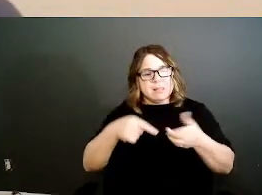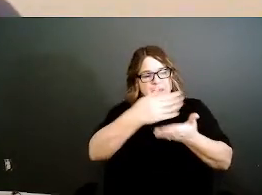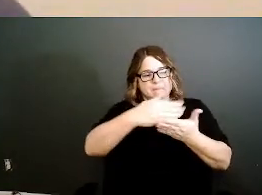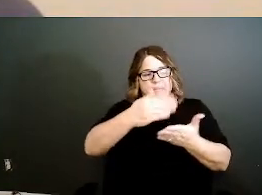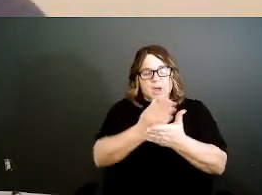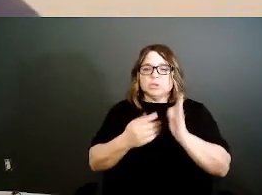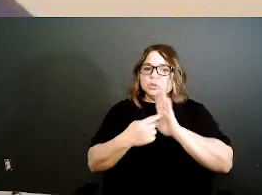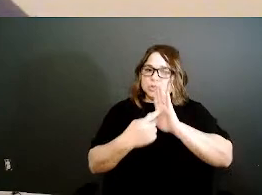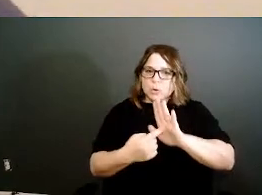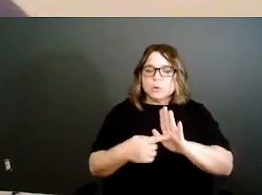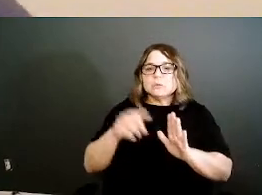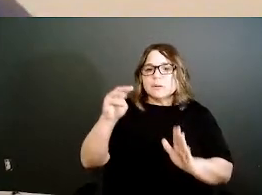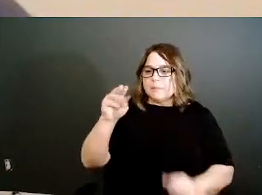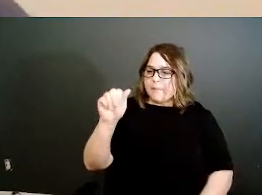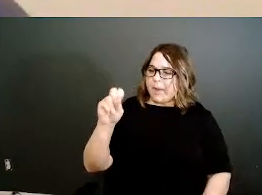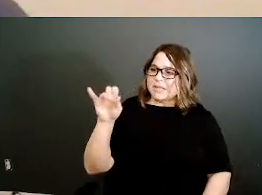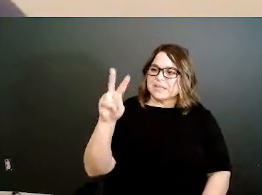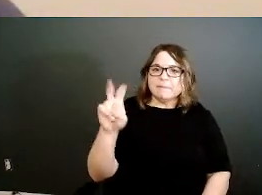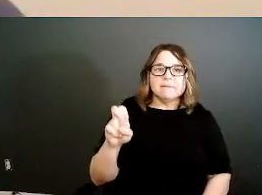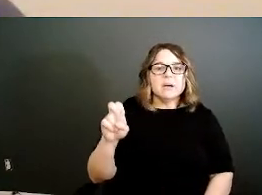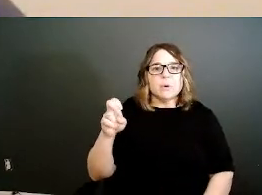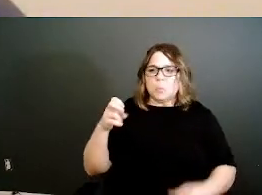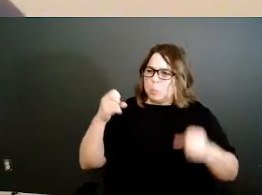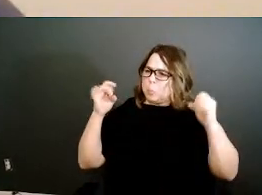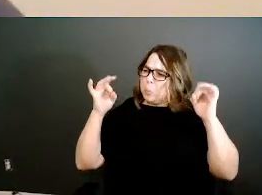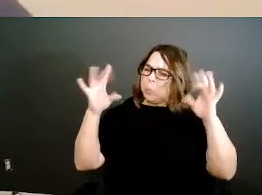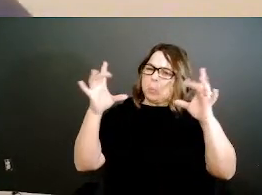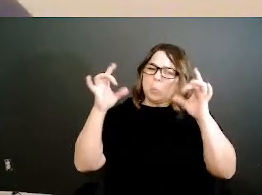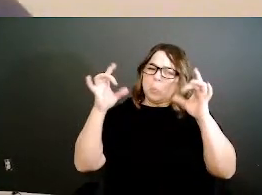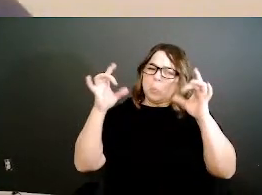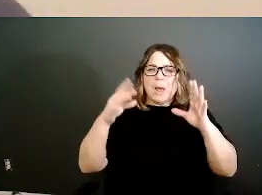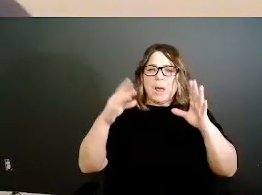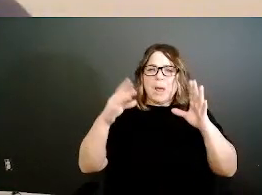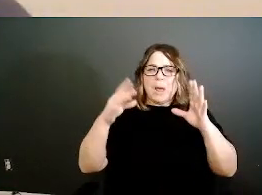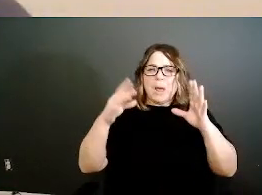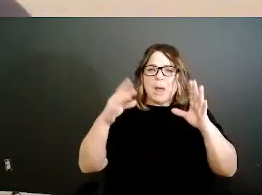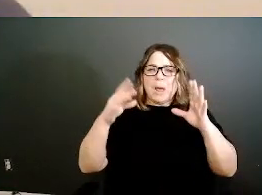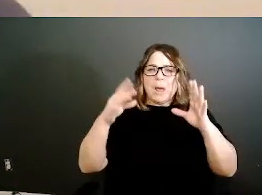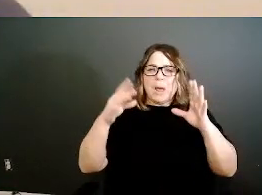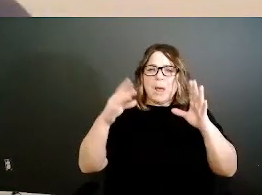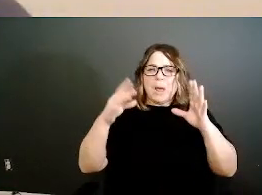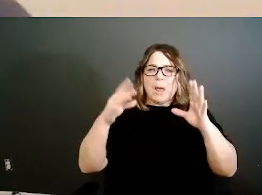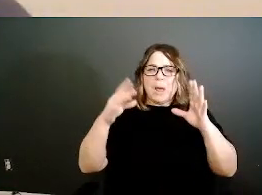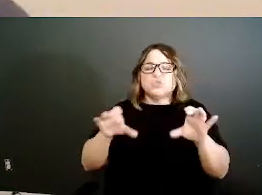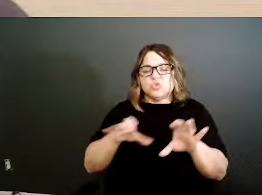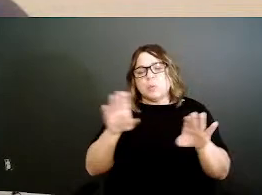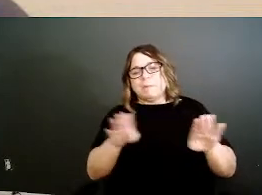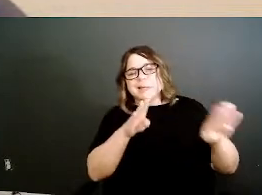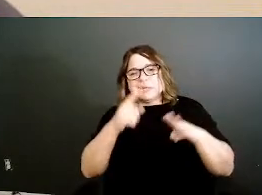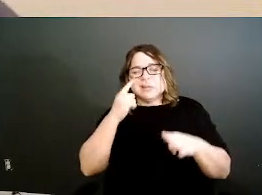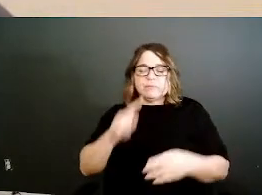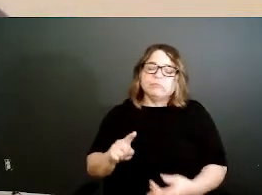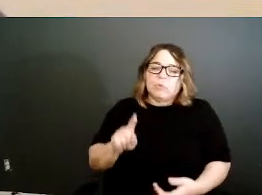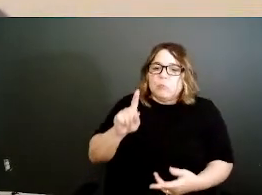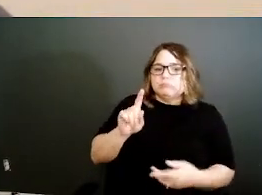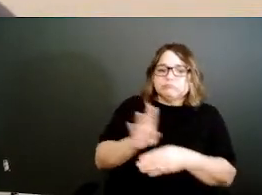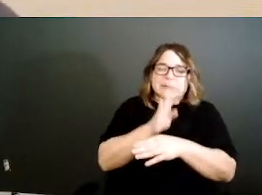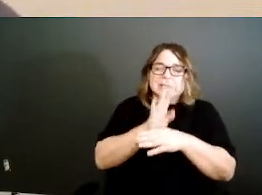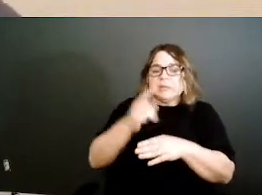ARE JUST THE COST OF DOING BUSINESS IN OUR CITY. I'M NOT OKAY WITH THAT. AND THE PROBLEMS IN THIS BUDGET ARE MONUMENTAL.